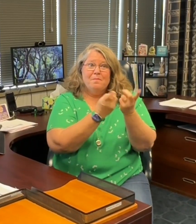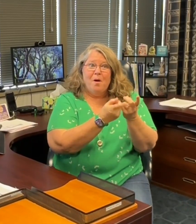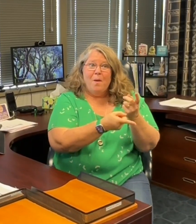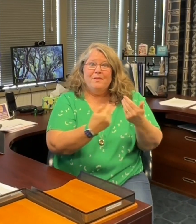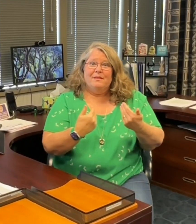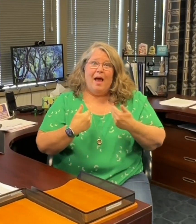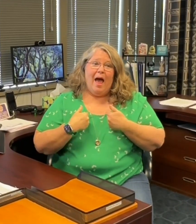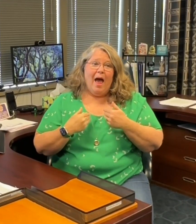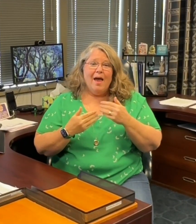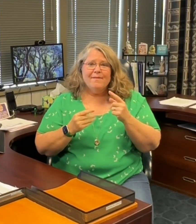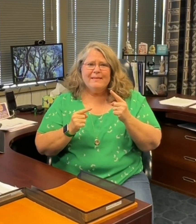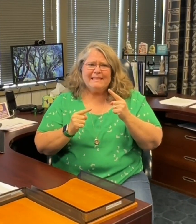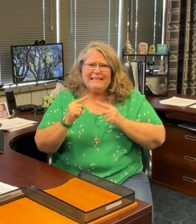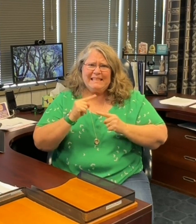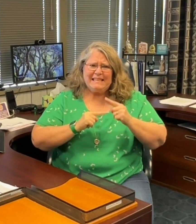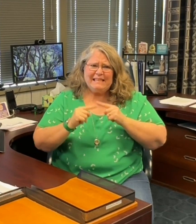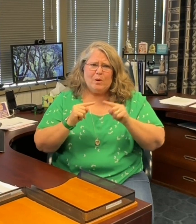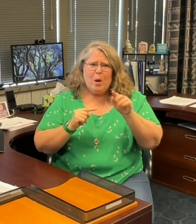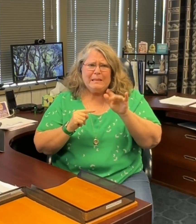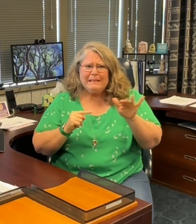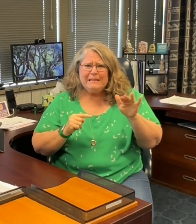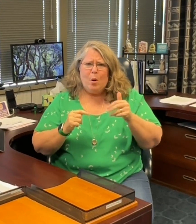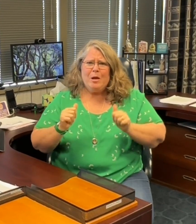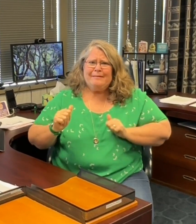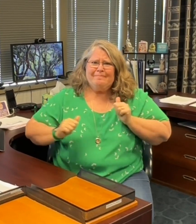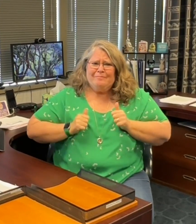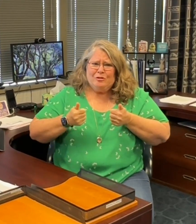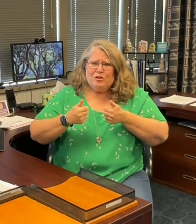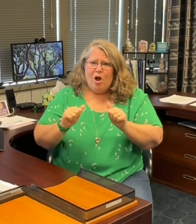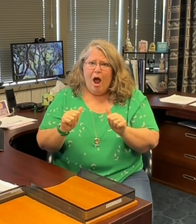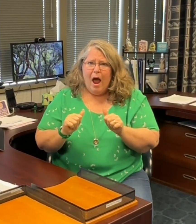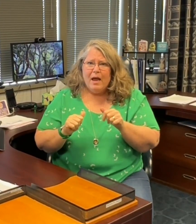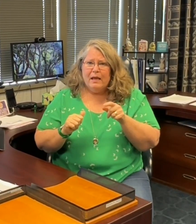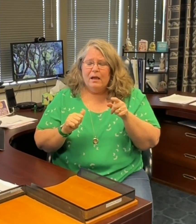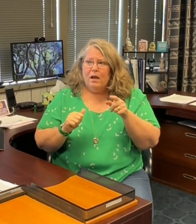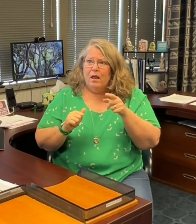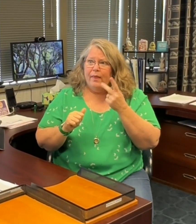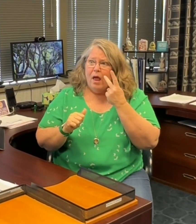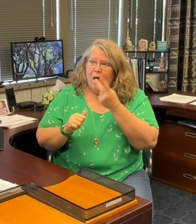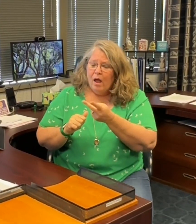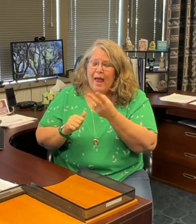there some departments that have maybe a person who can sign a little bit or try something just